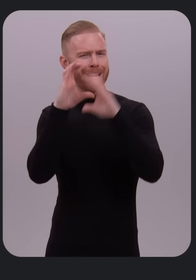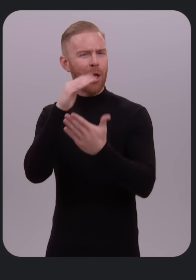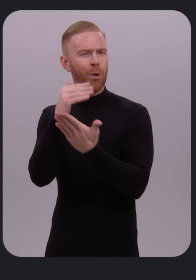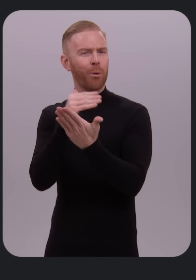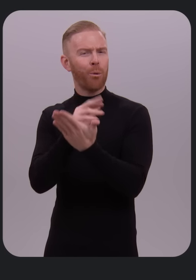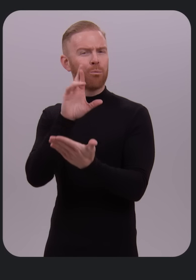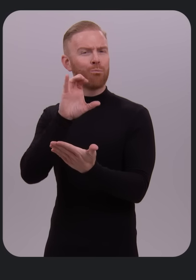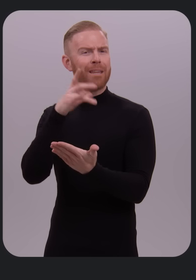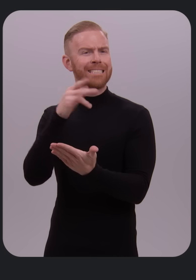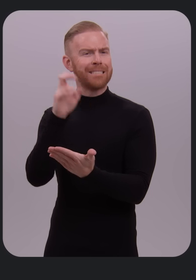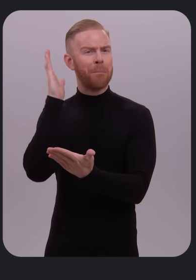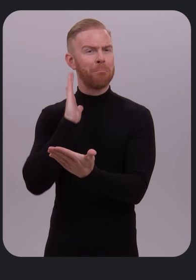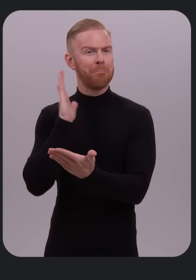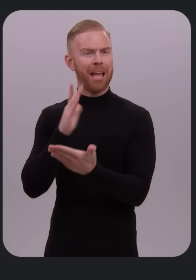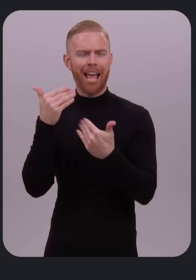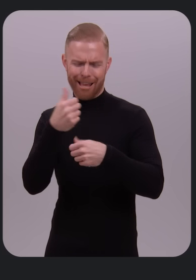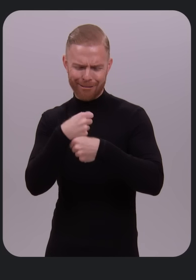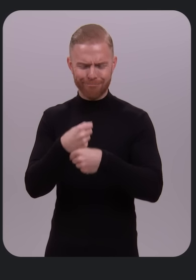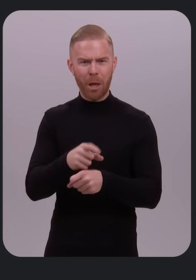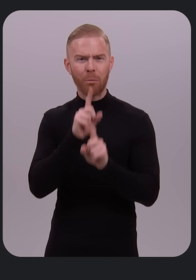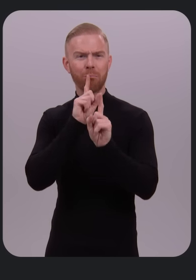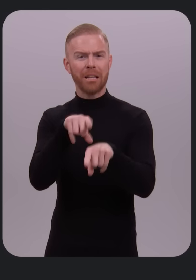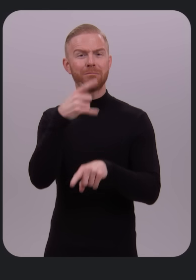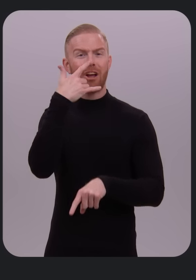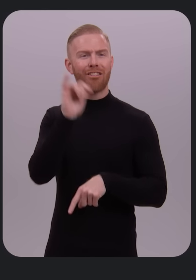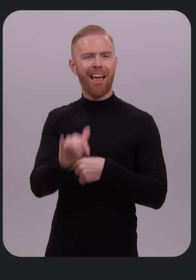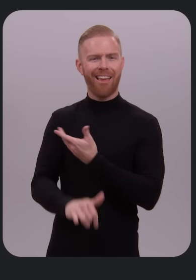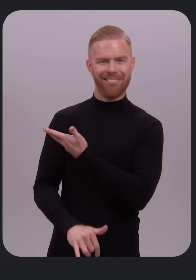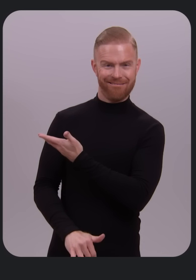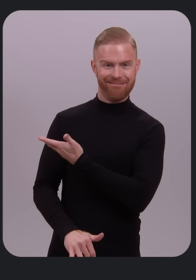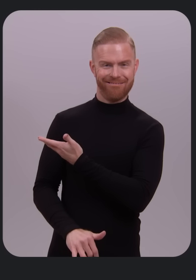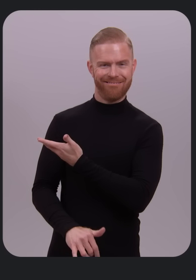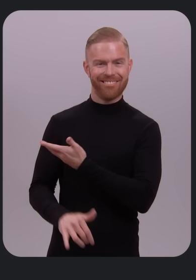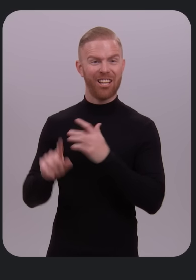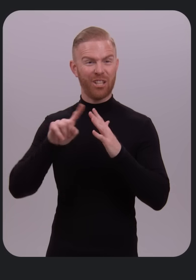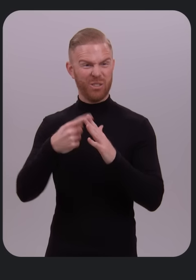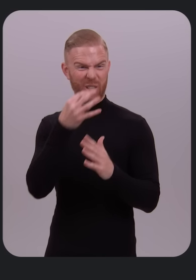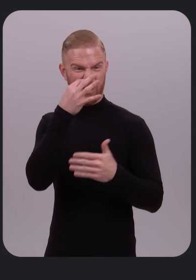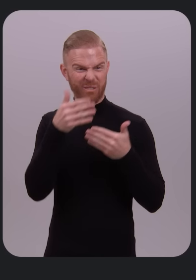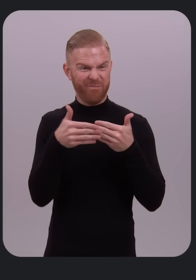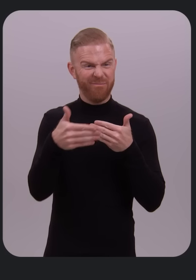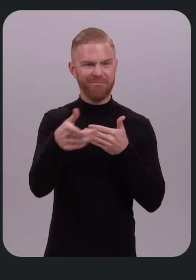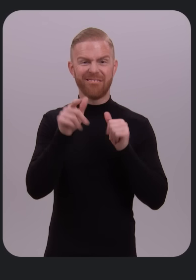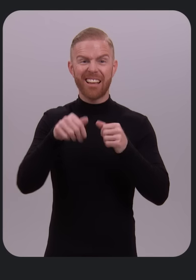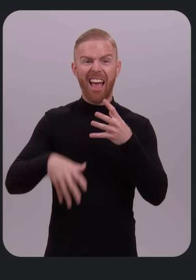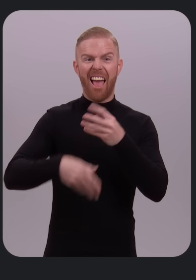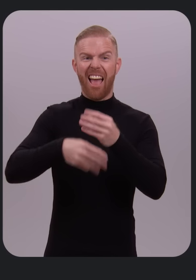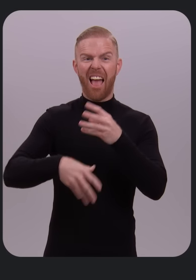and craft responses like this. Starting soon, you'll be able to add even more personal context